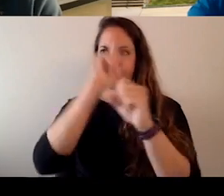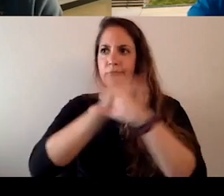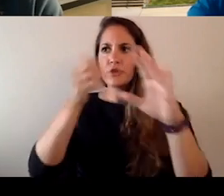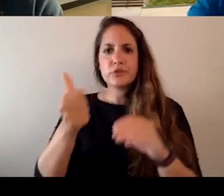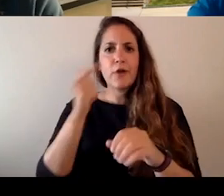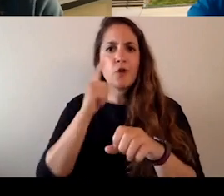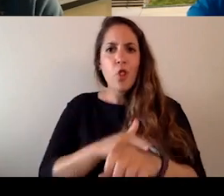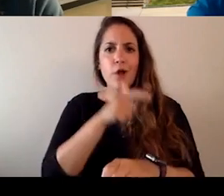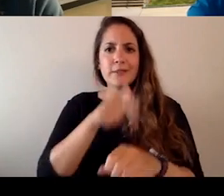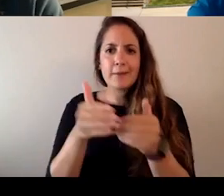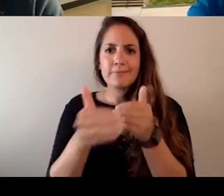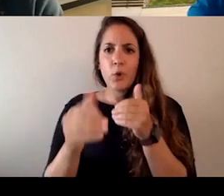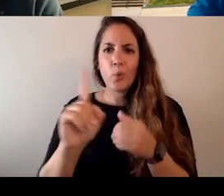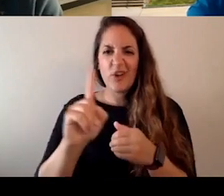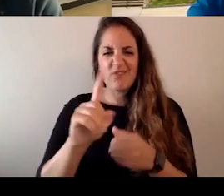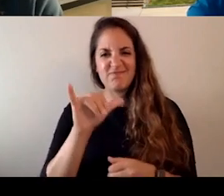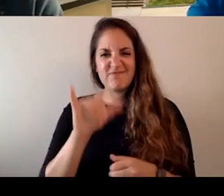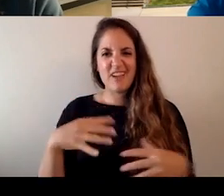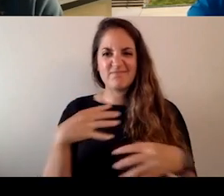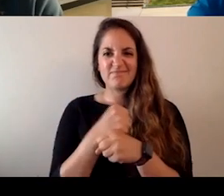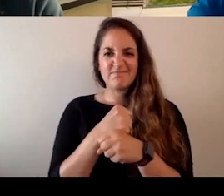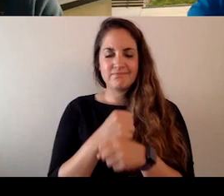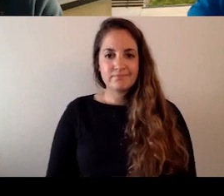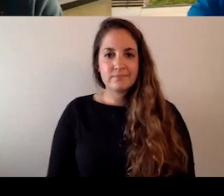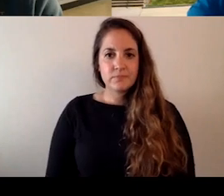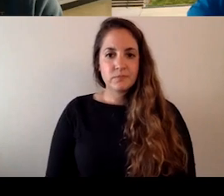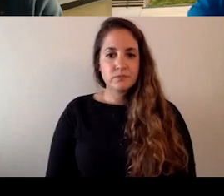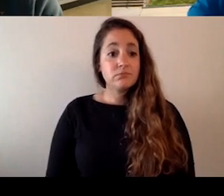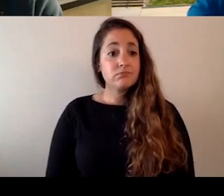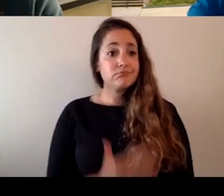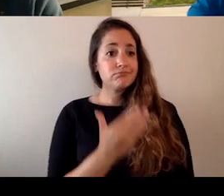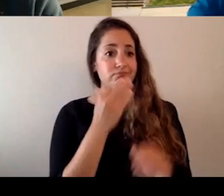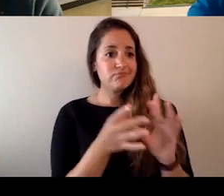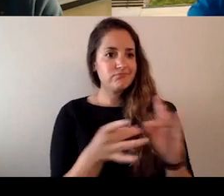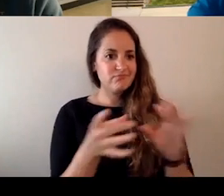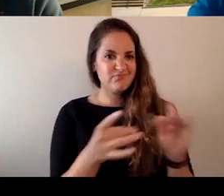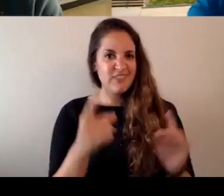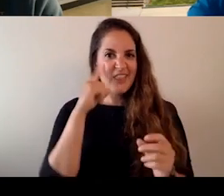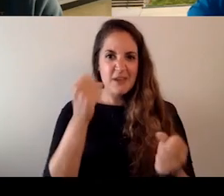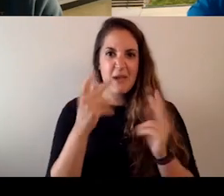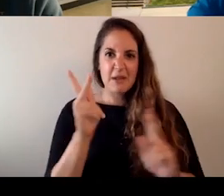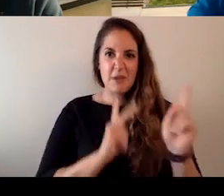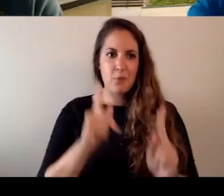Yeah, no. Well said. And I'm sure many people will find those words of advice quite insightful. So thank you.